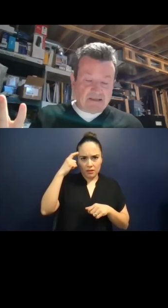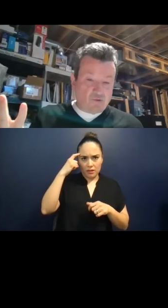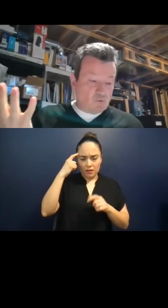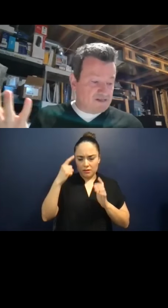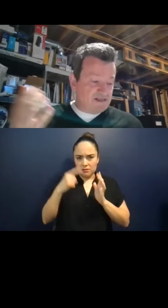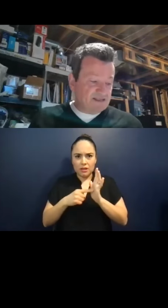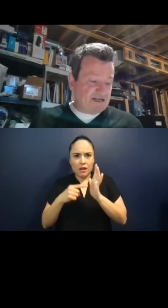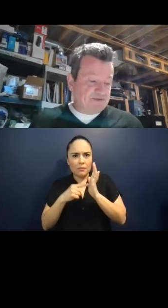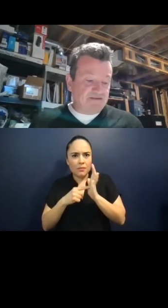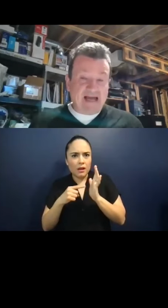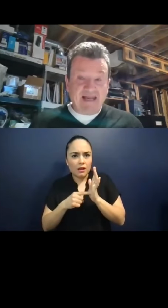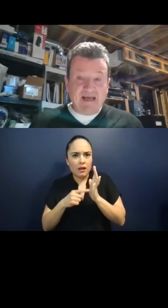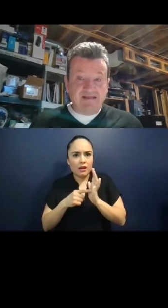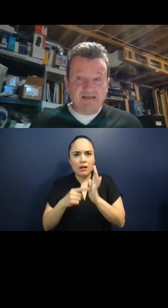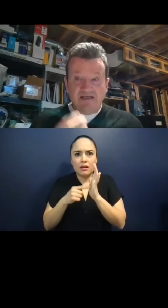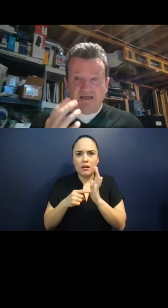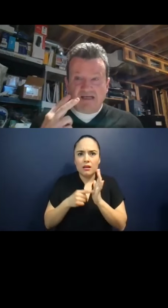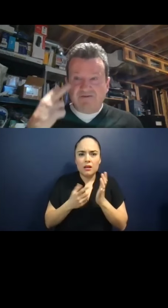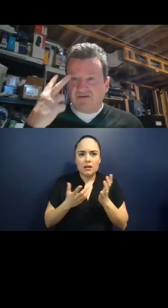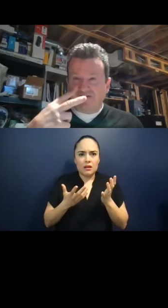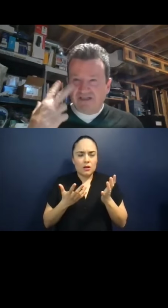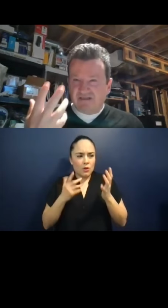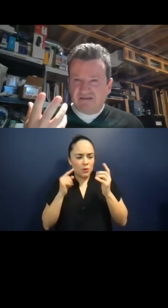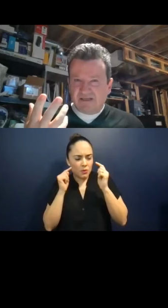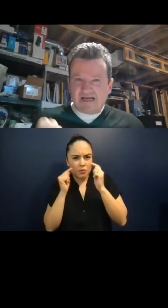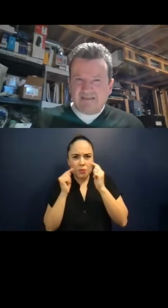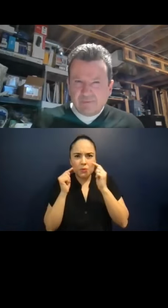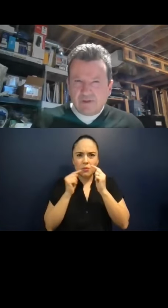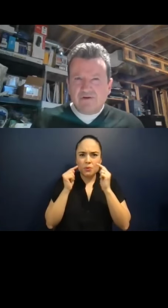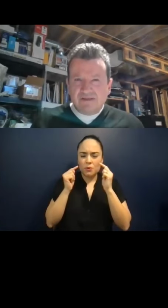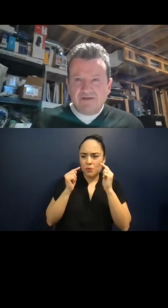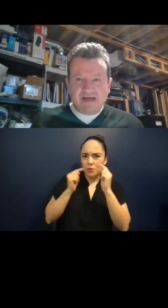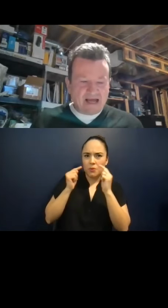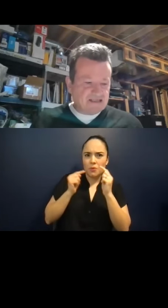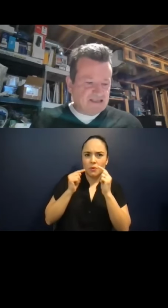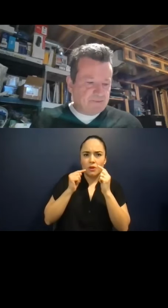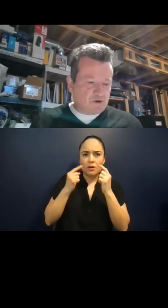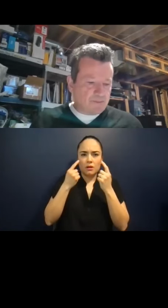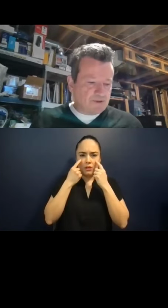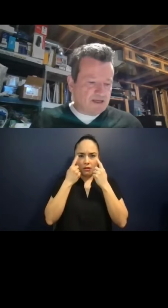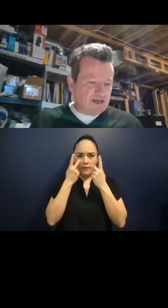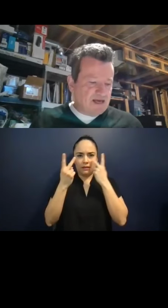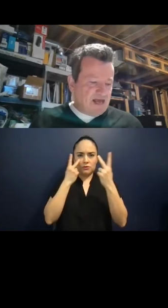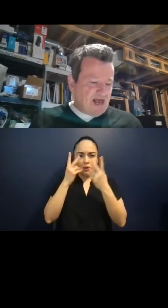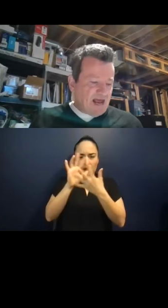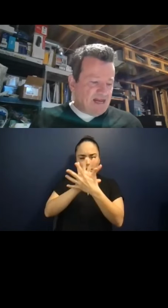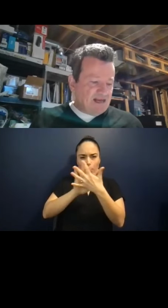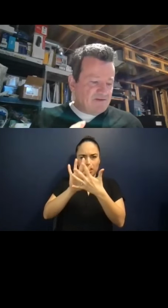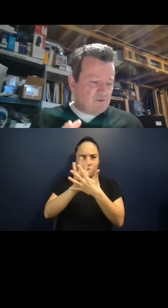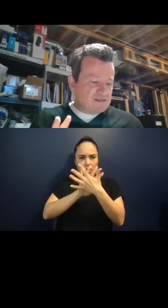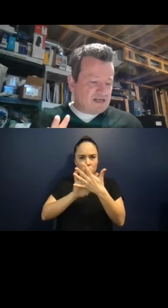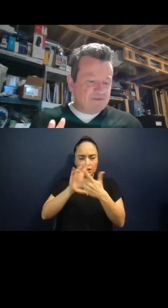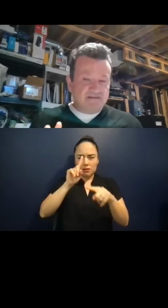, if you have abdominal pain that does not go away , if you start to have some neurological symptoms